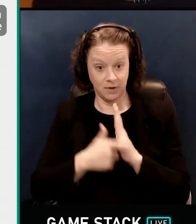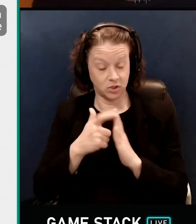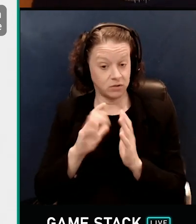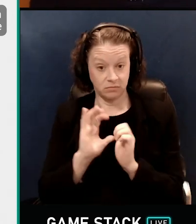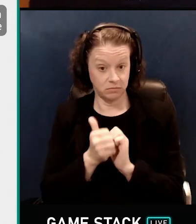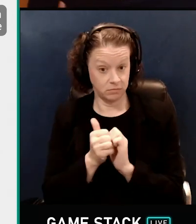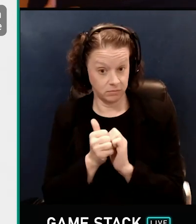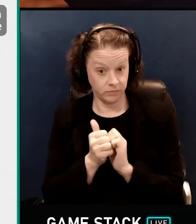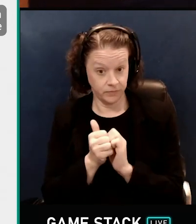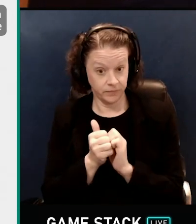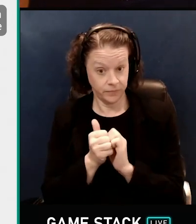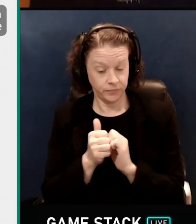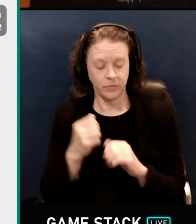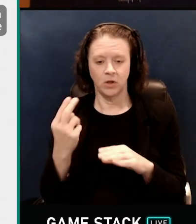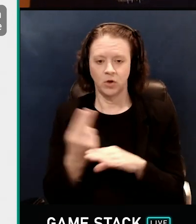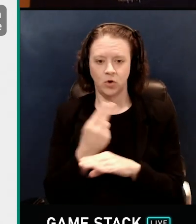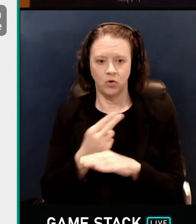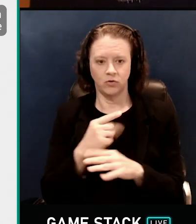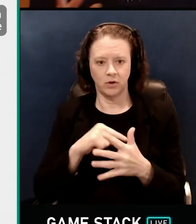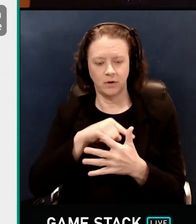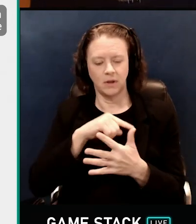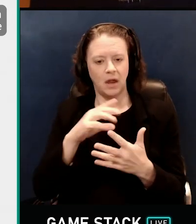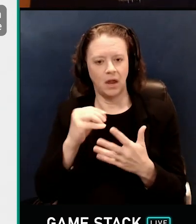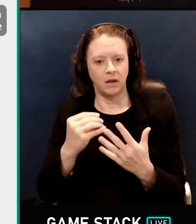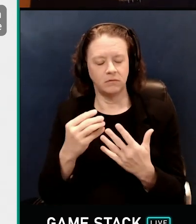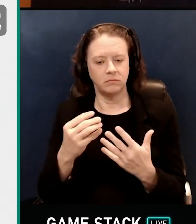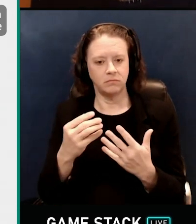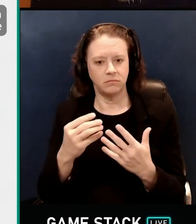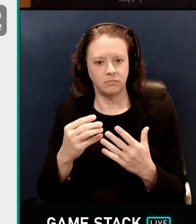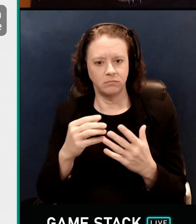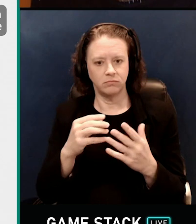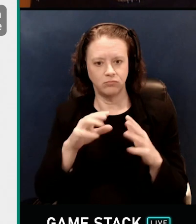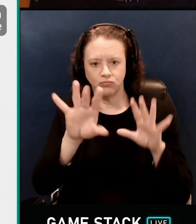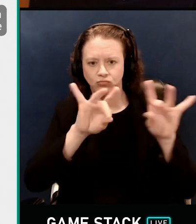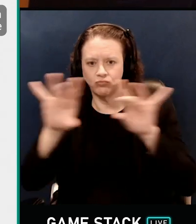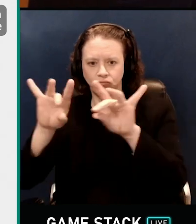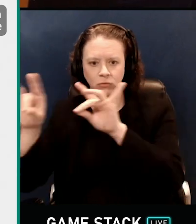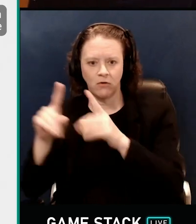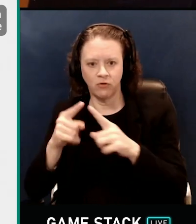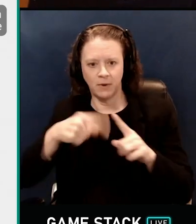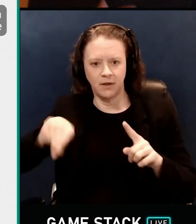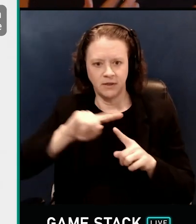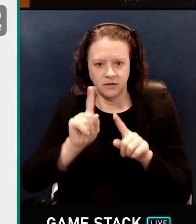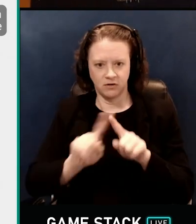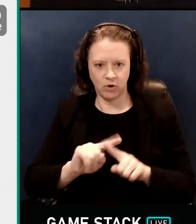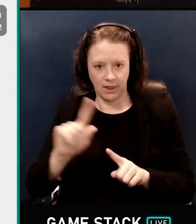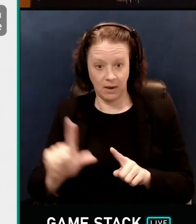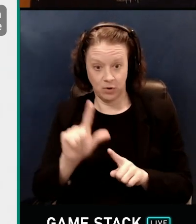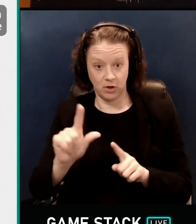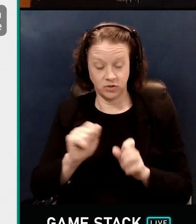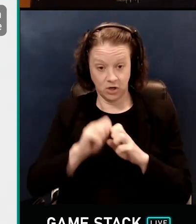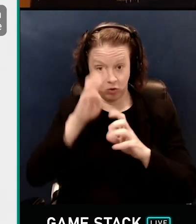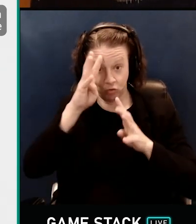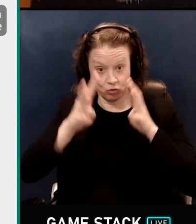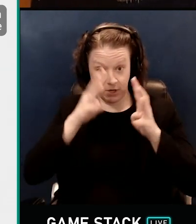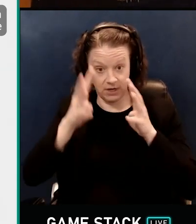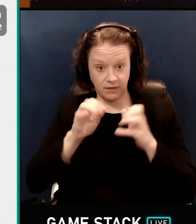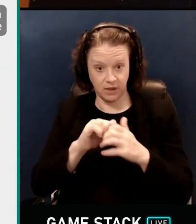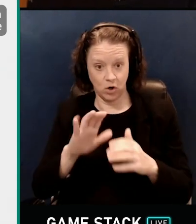By simply using all of these and consuming all of these libraries and creating their own game specific actions an